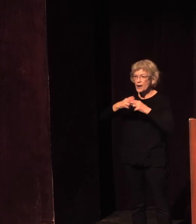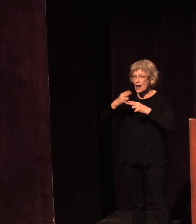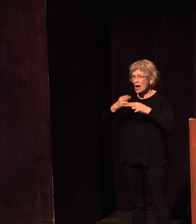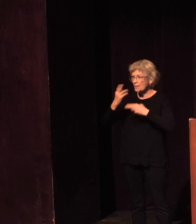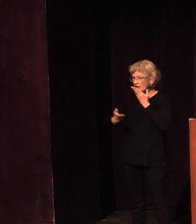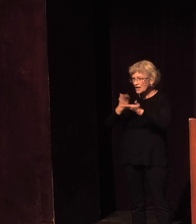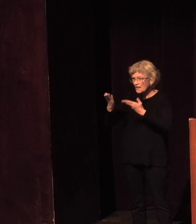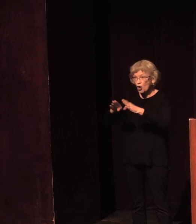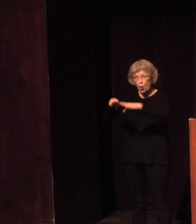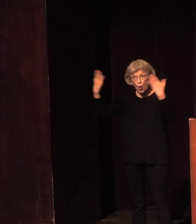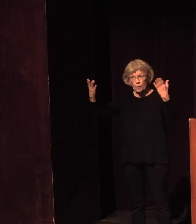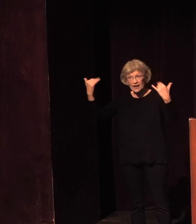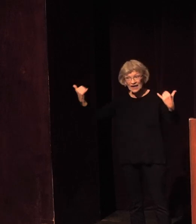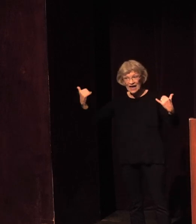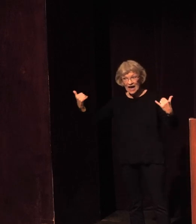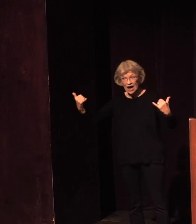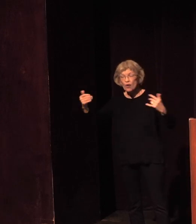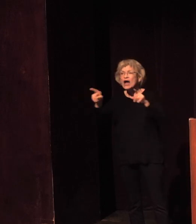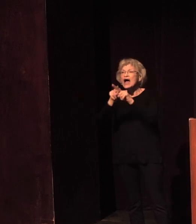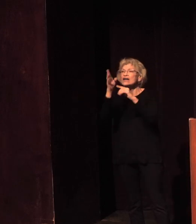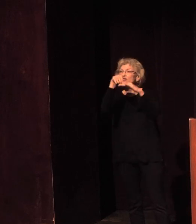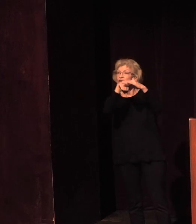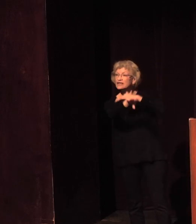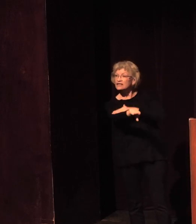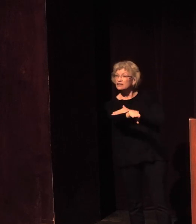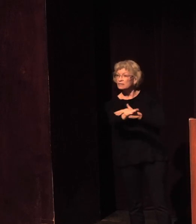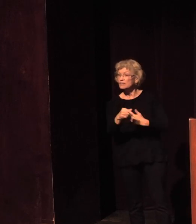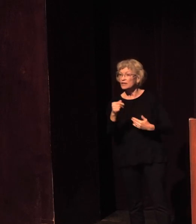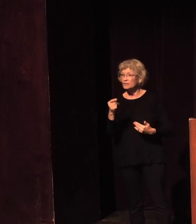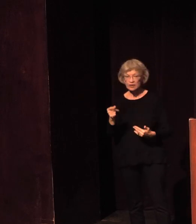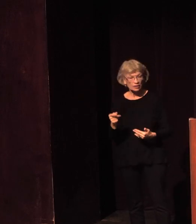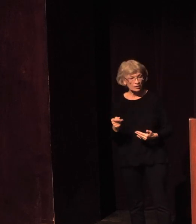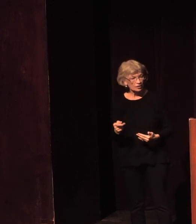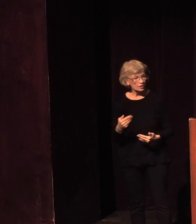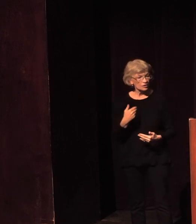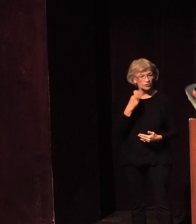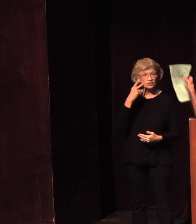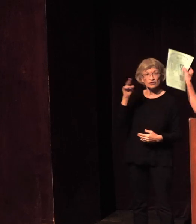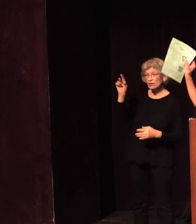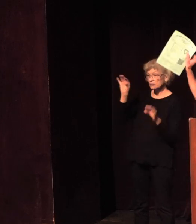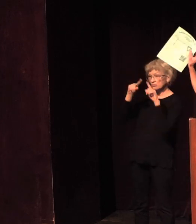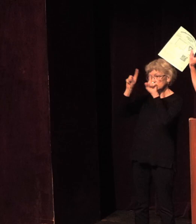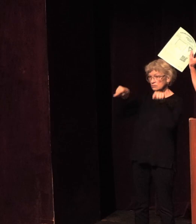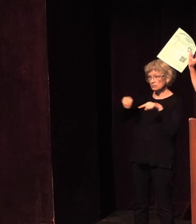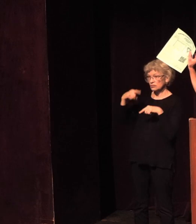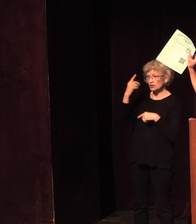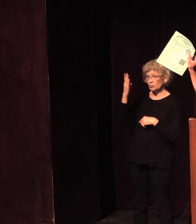Lecture a to put a brief plug in for the faculty lecturer of the year award nominations which are open now. As you came into the